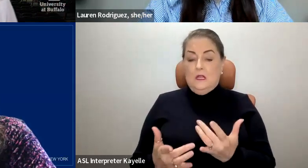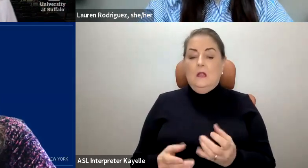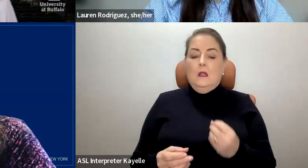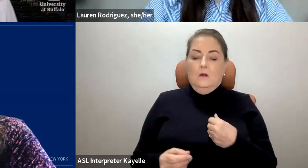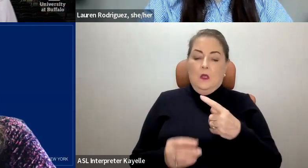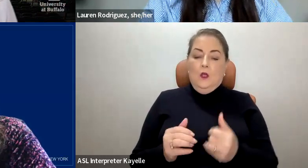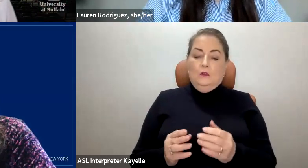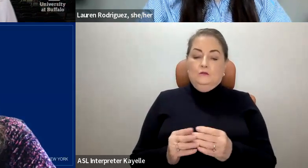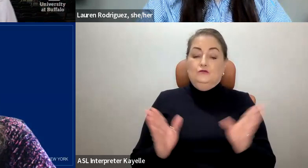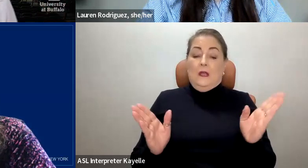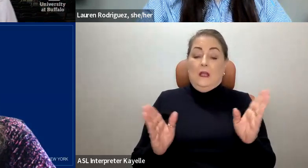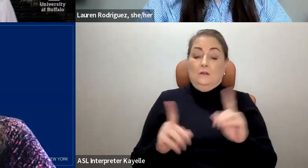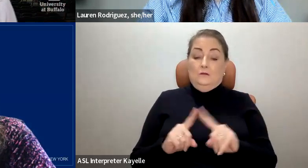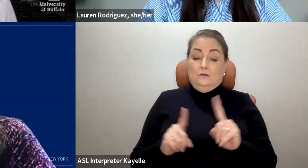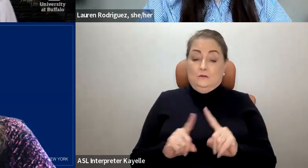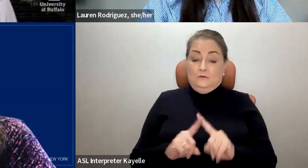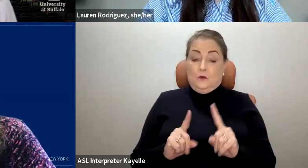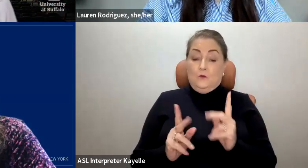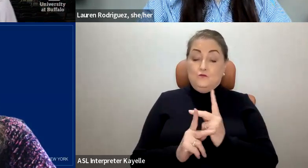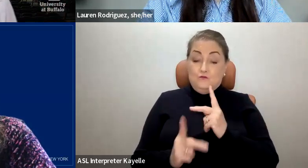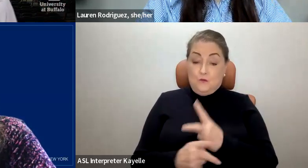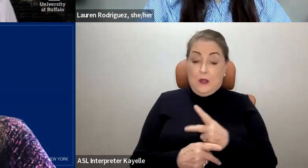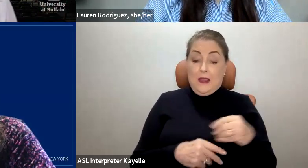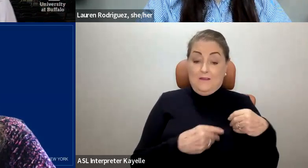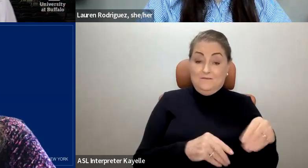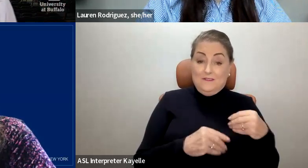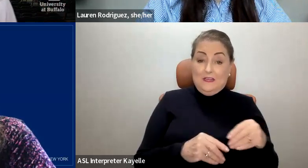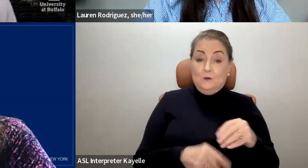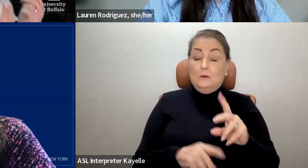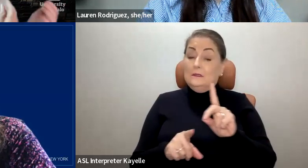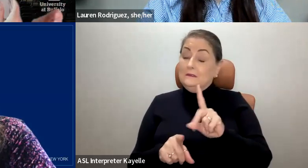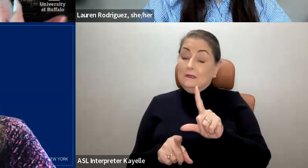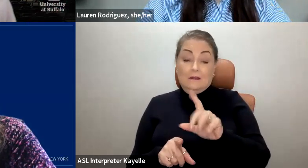of vendors and products where in the DLE space. Most of these